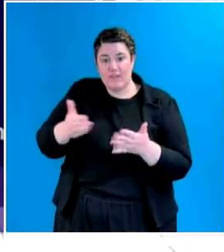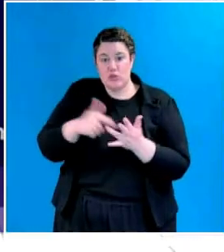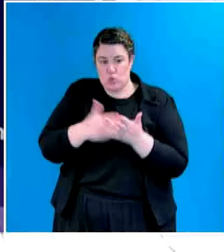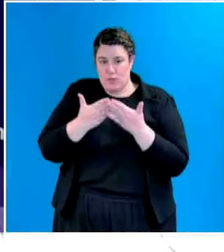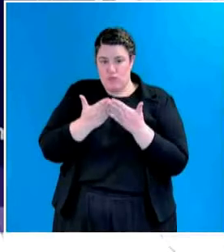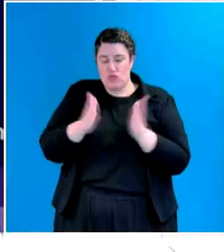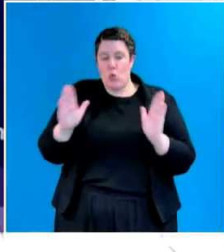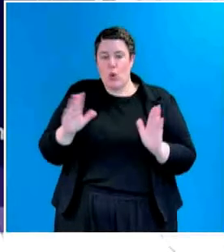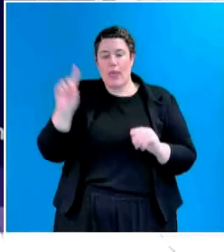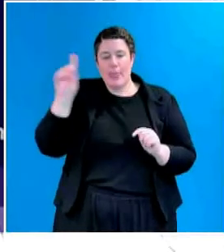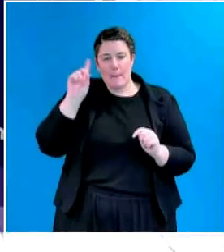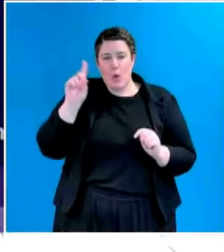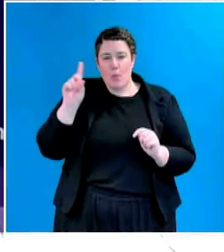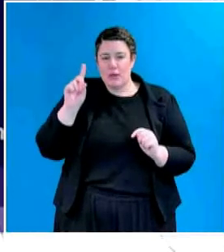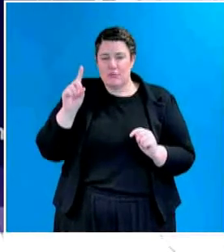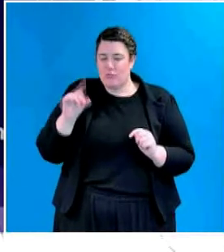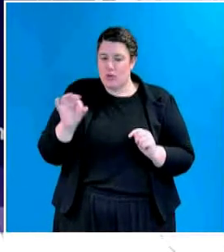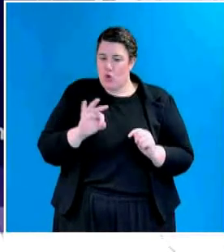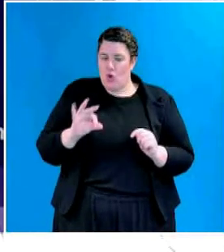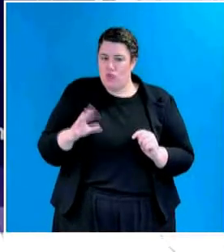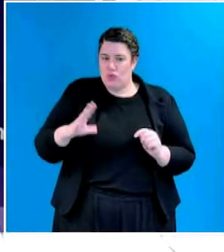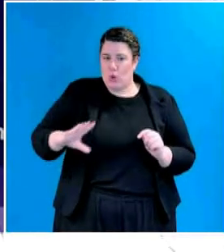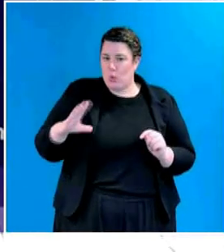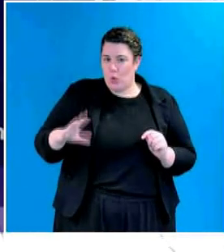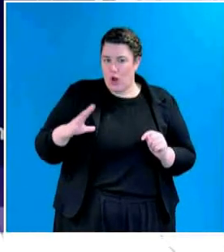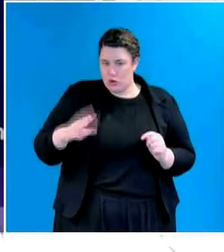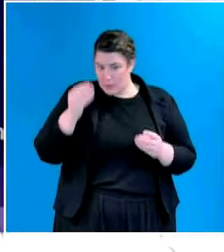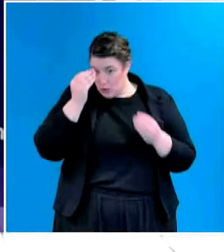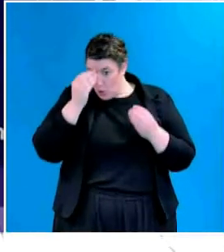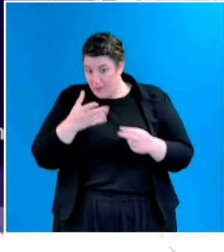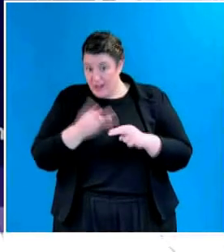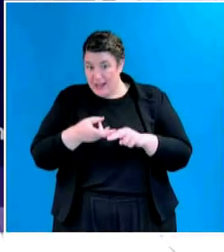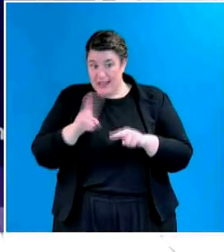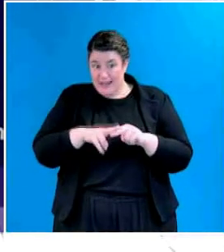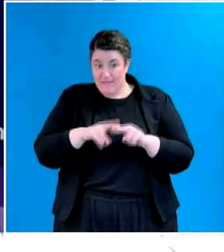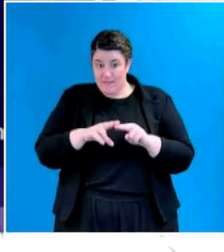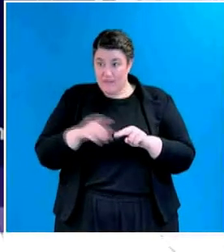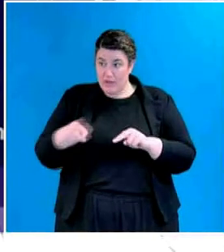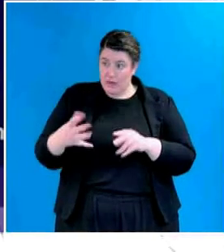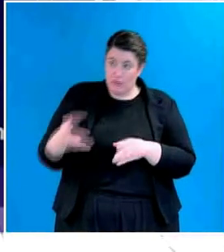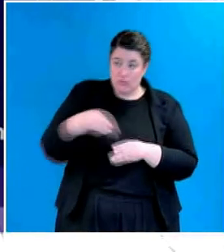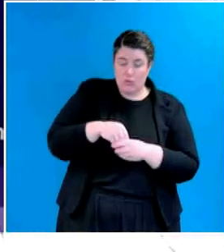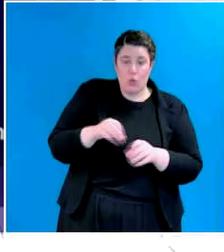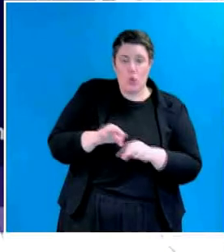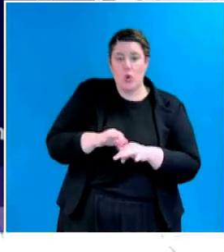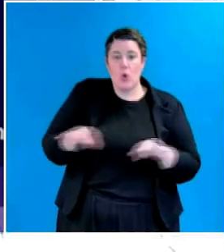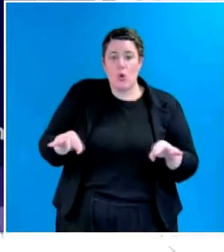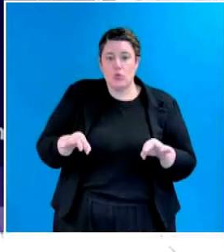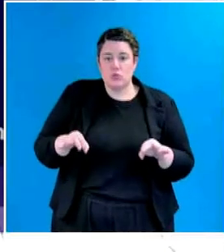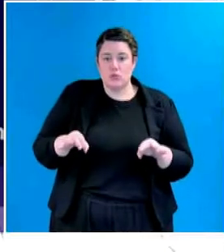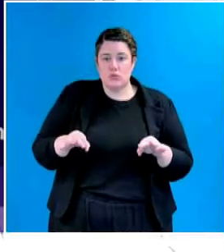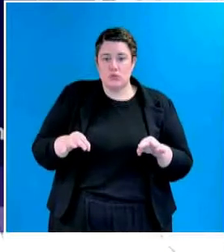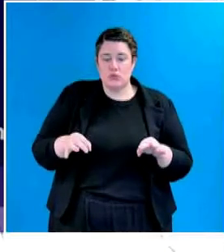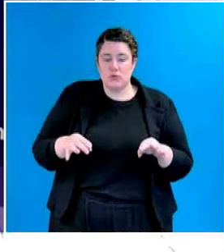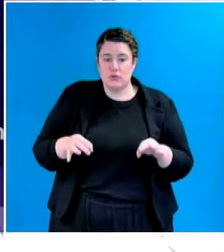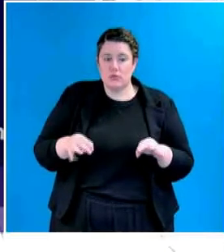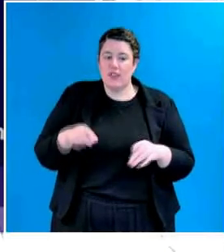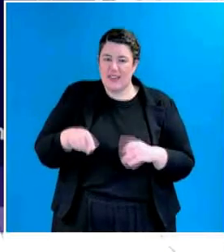Currently, we are not required to be notified where the Territory is a party and, of course, they are the exact cases we want to be notified